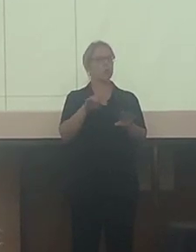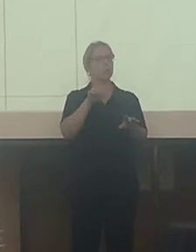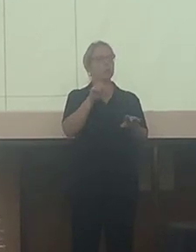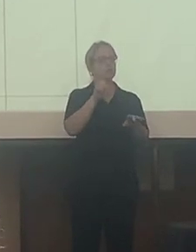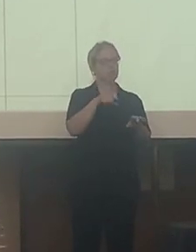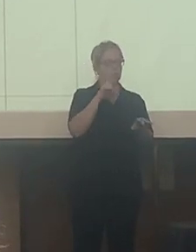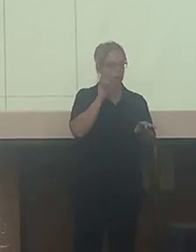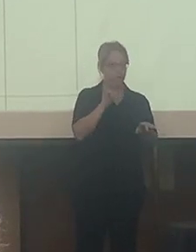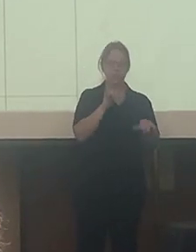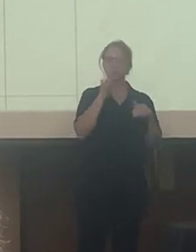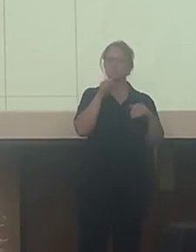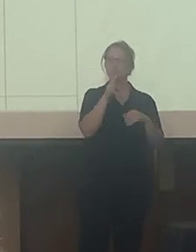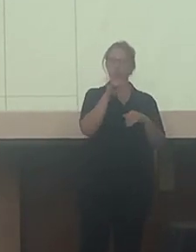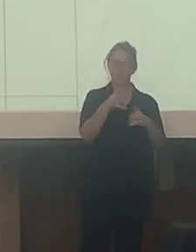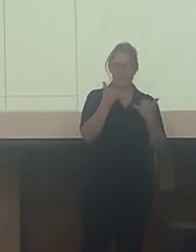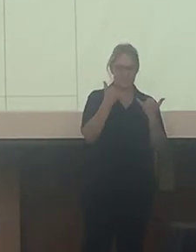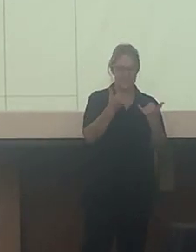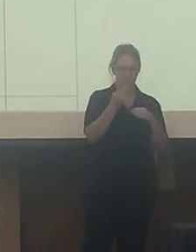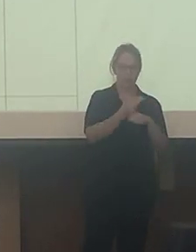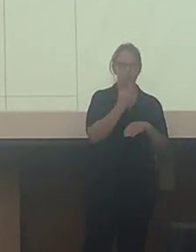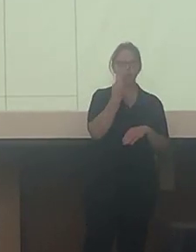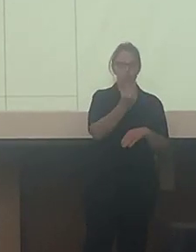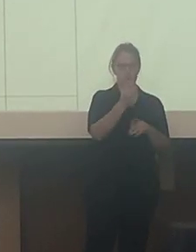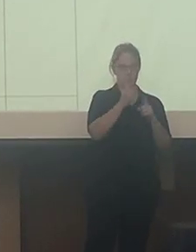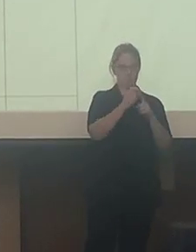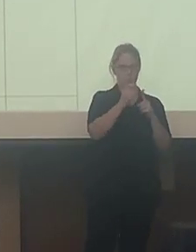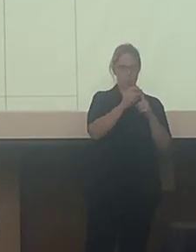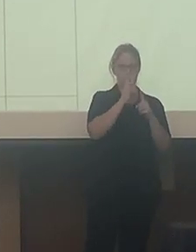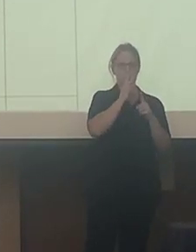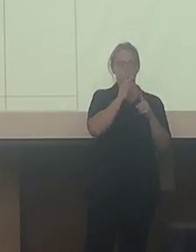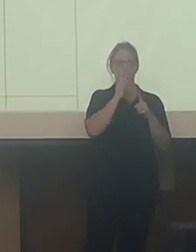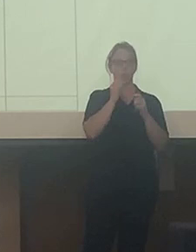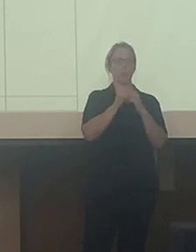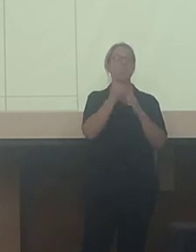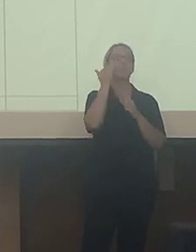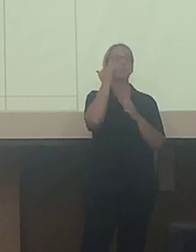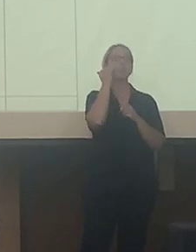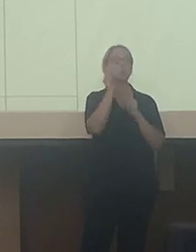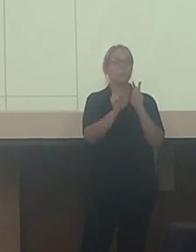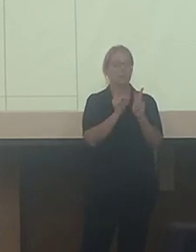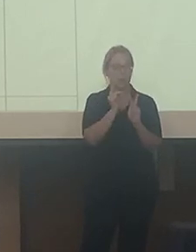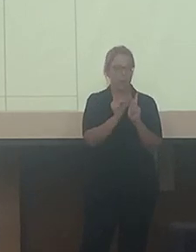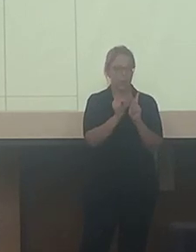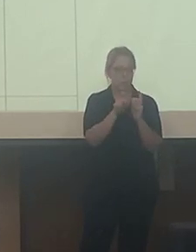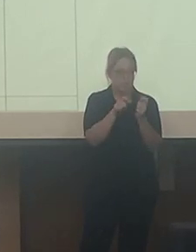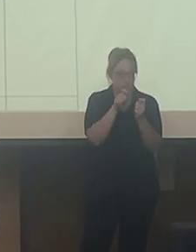now using one two word utterances with familiar people you know specific about that goal